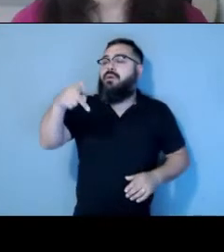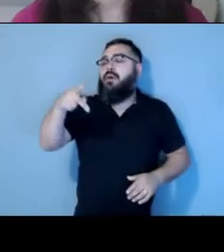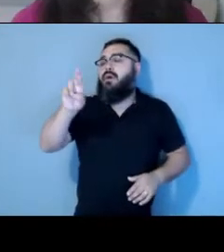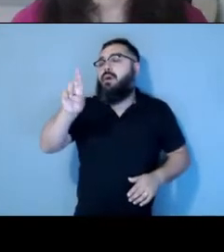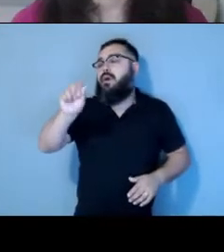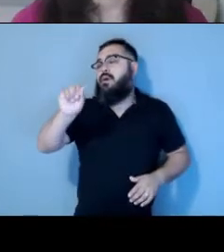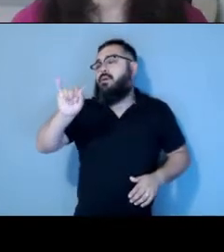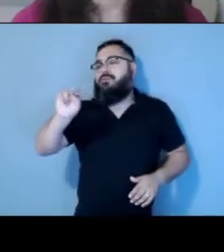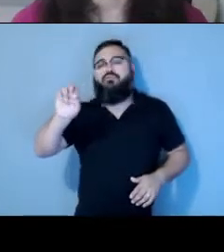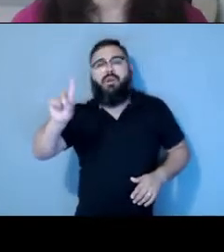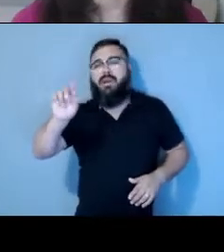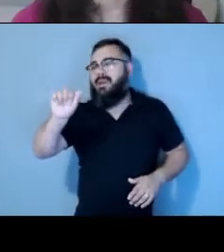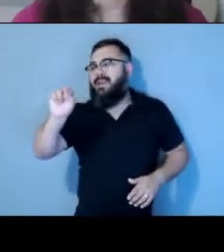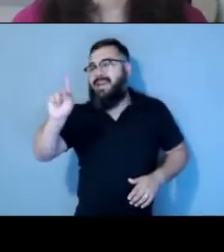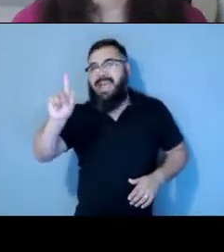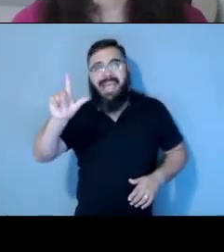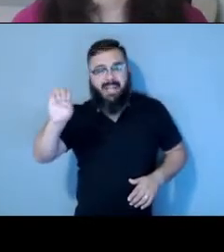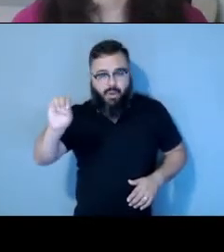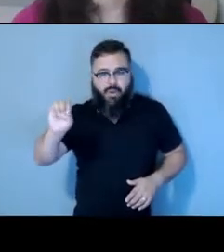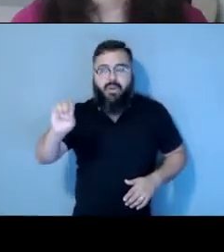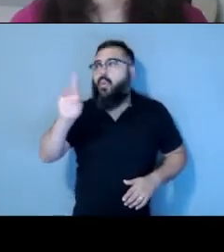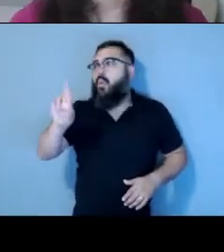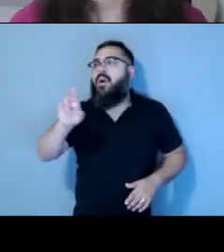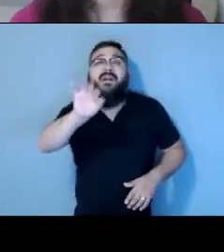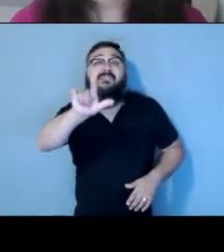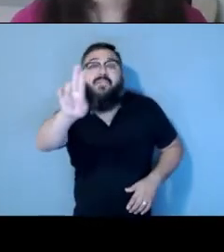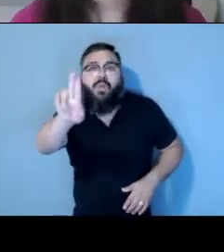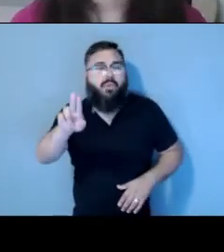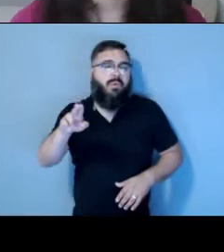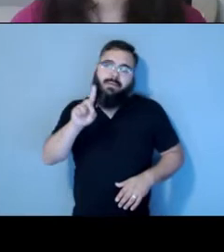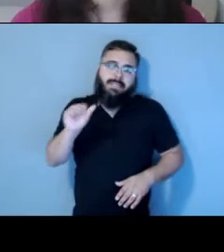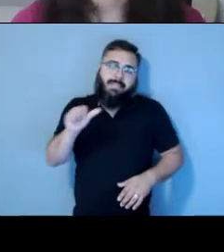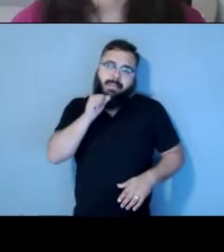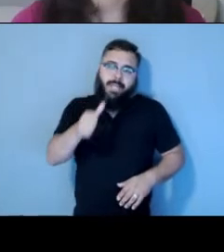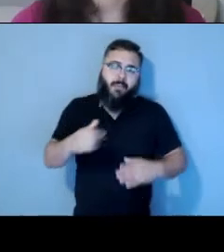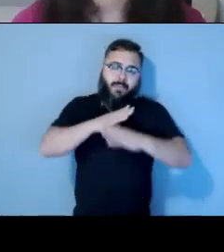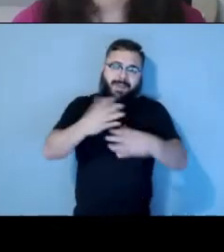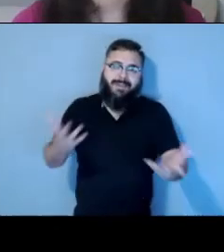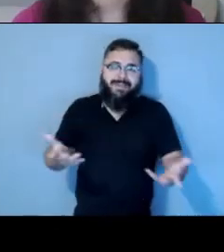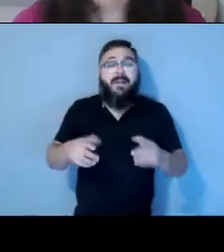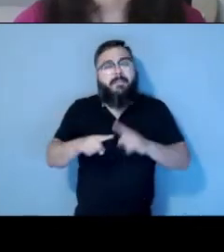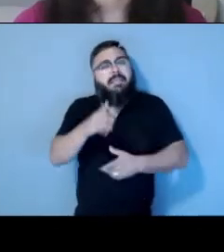it is likely not going to be covered under the law. Now there has been some guidance, I'm sure people are wondering whether or not